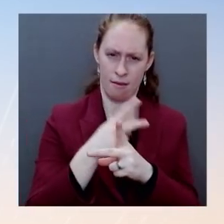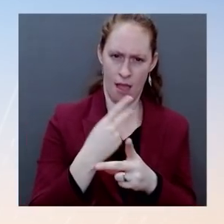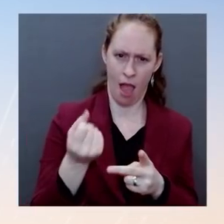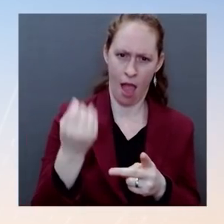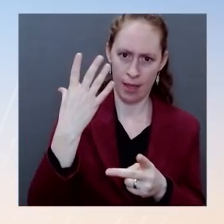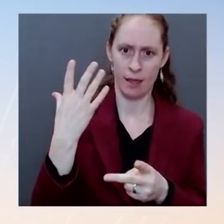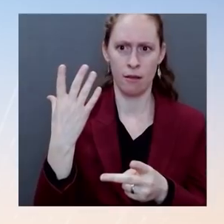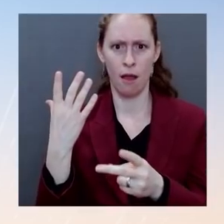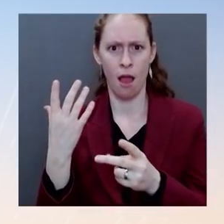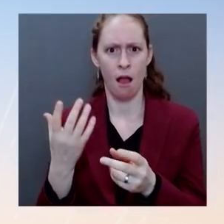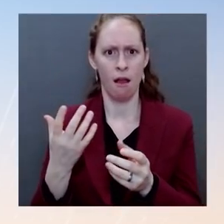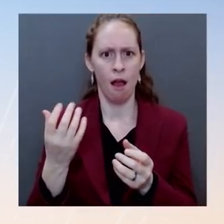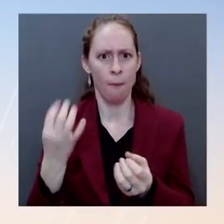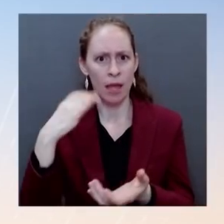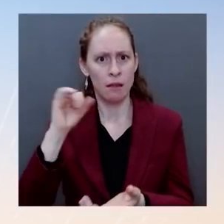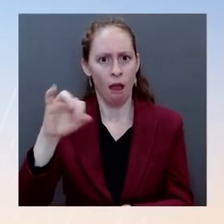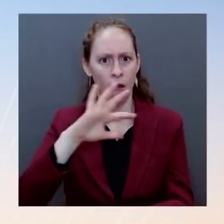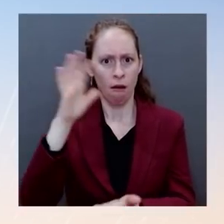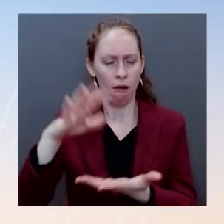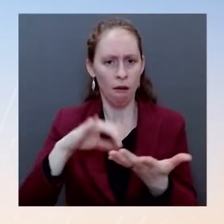So a number of those contracts have been signed.